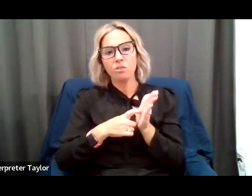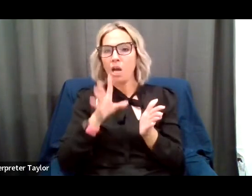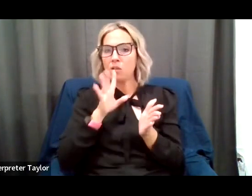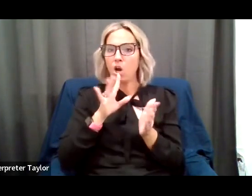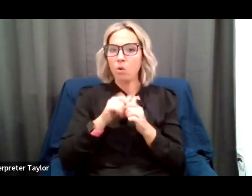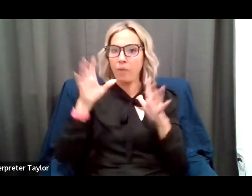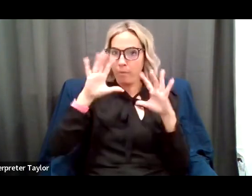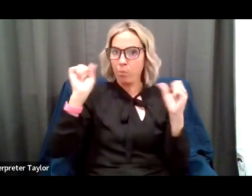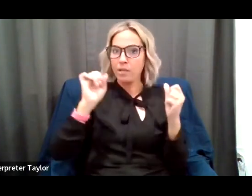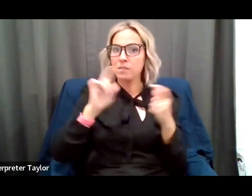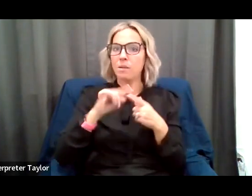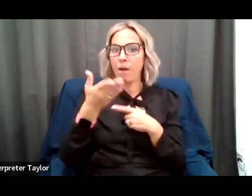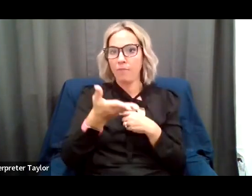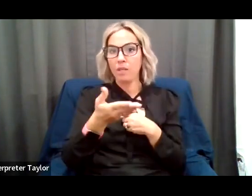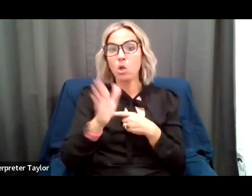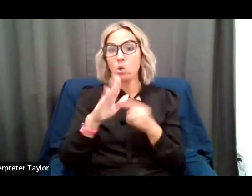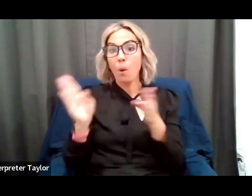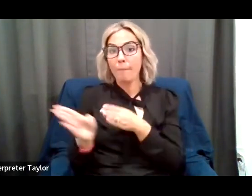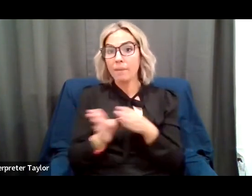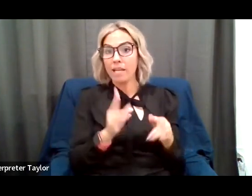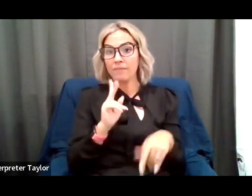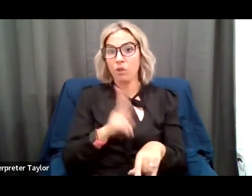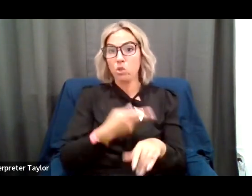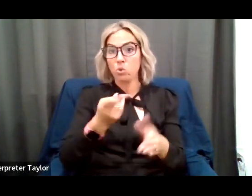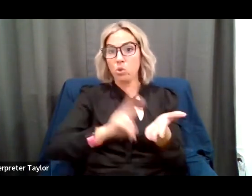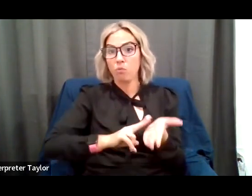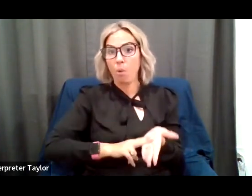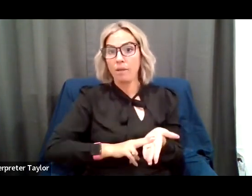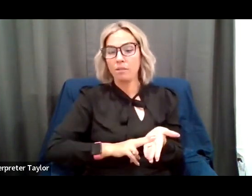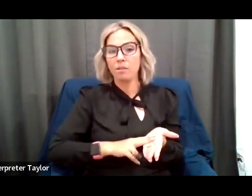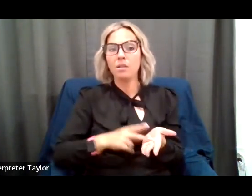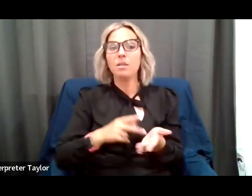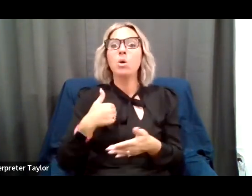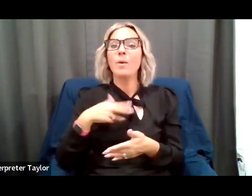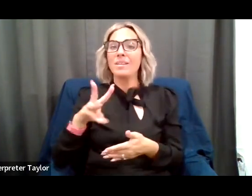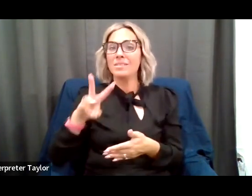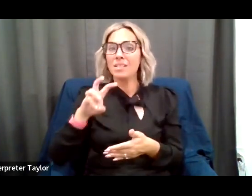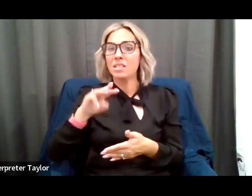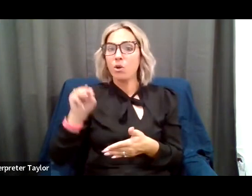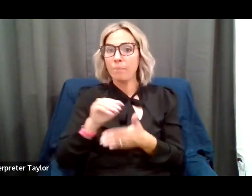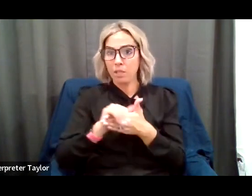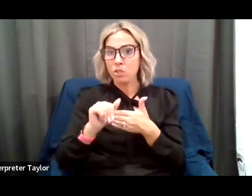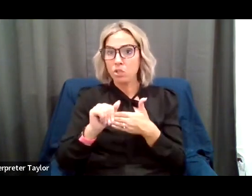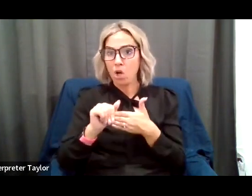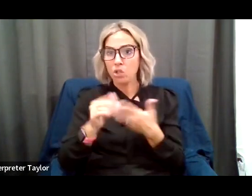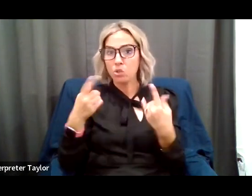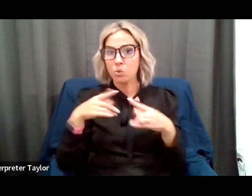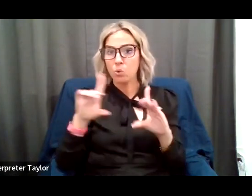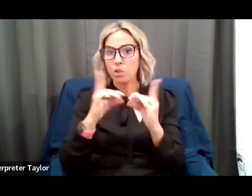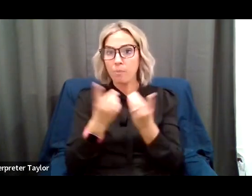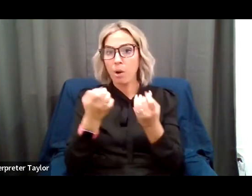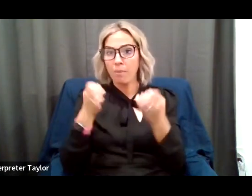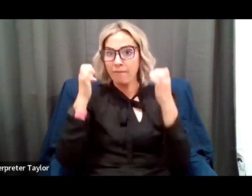about your plans around Dual Enrollment. There were $600 million through the Department of Education that's going to